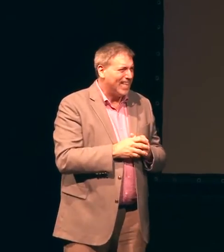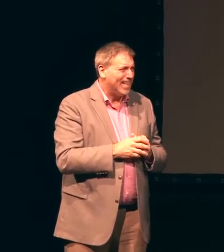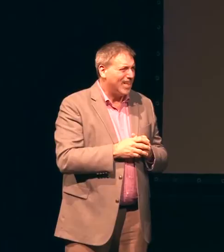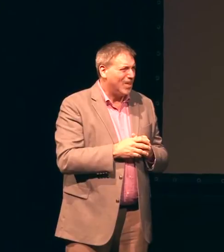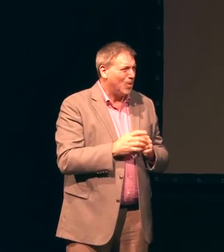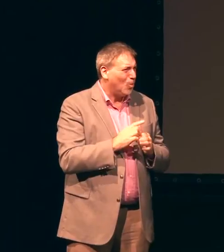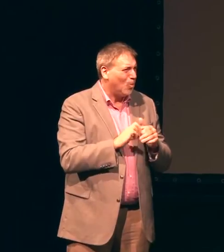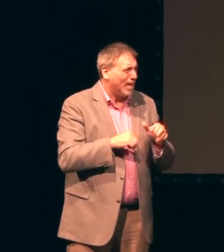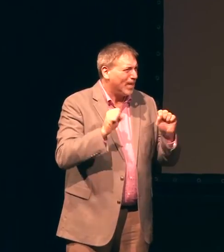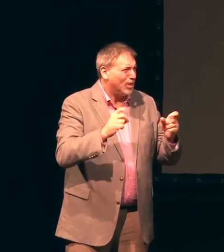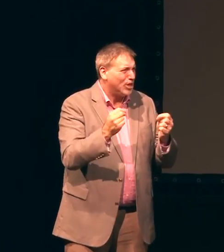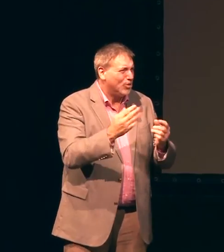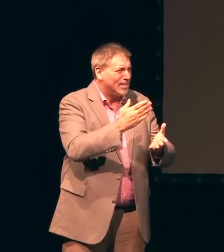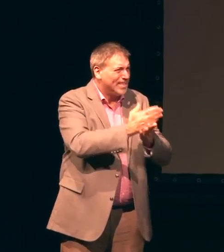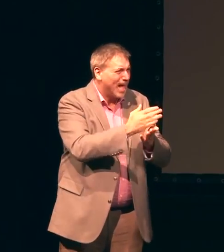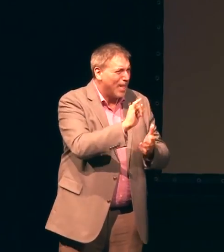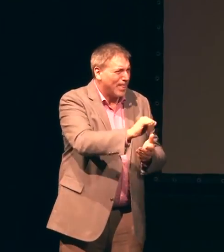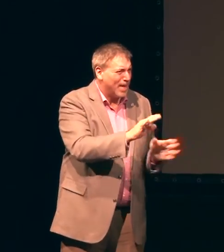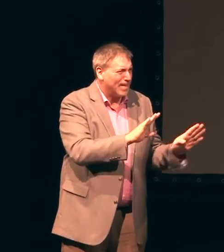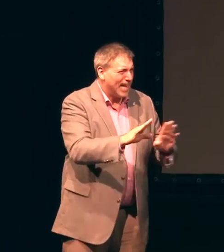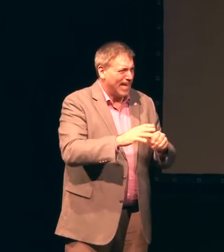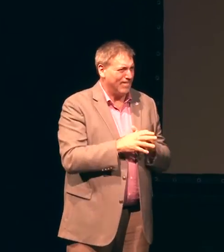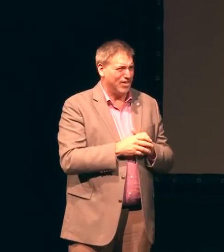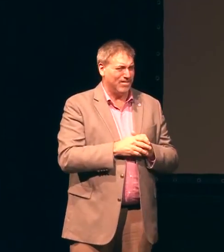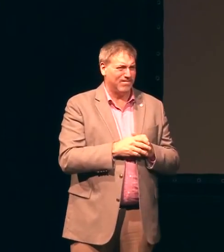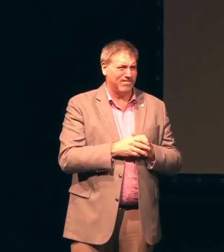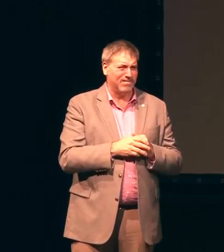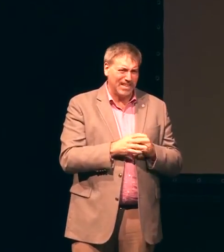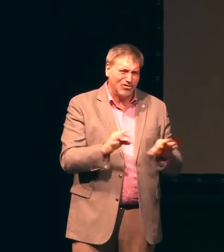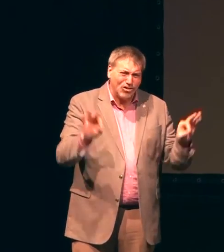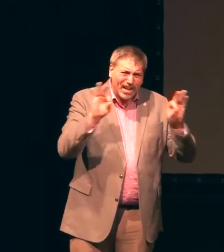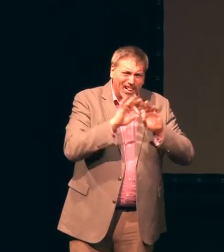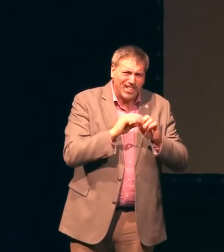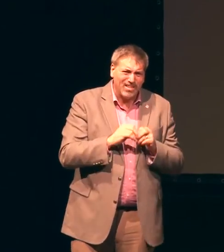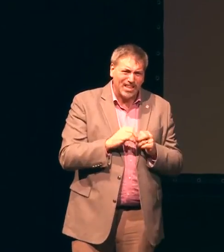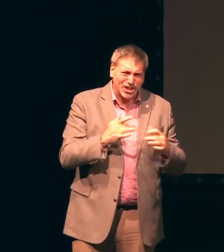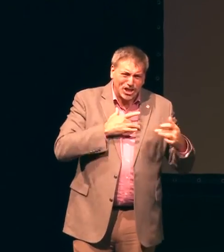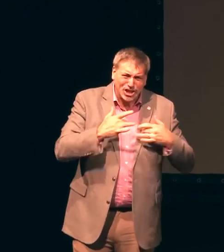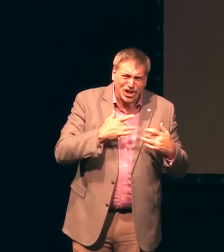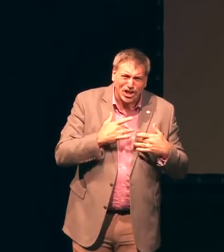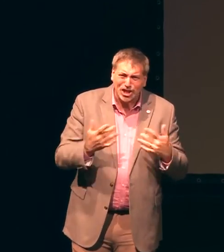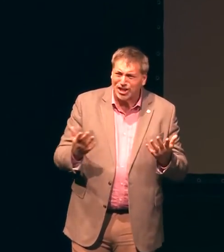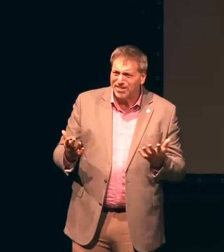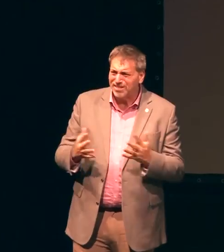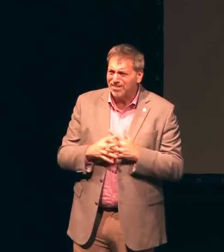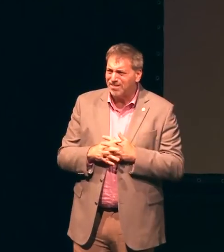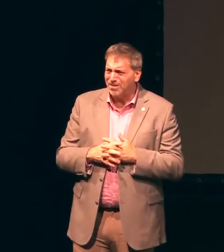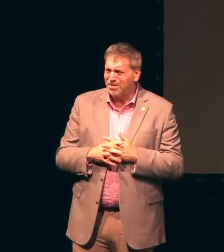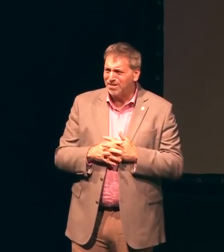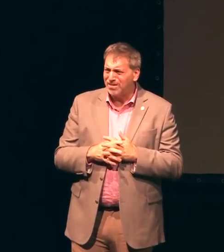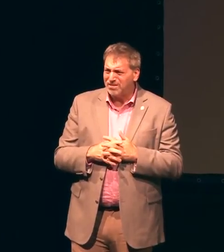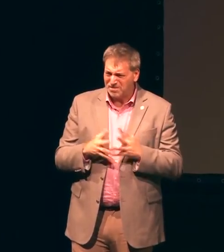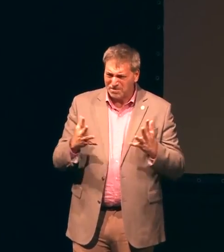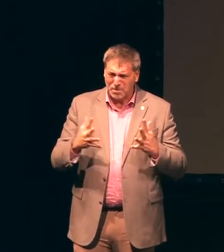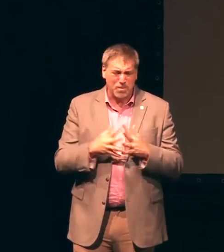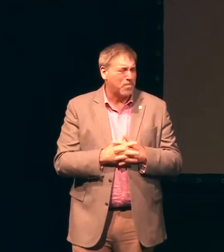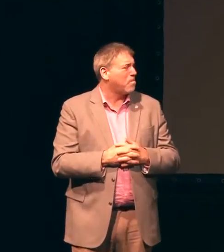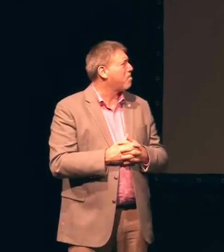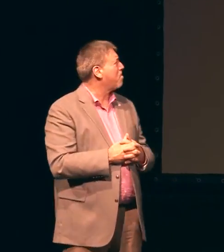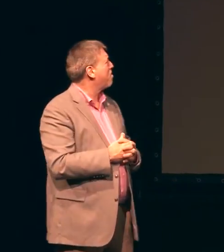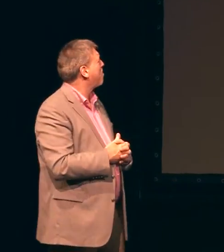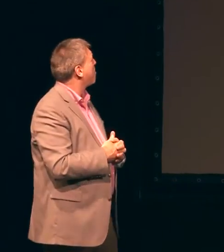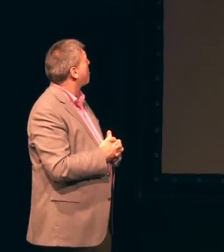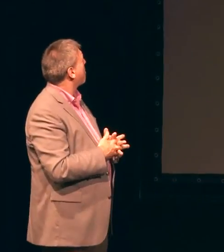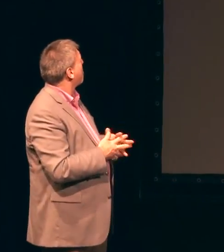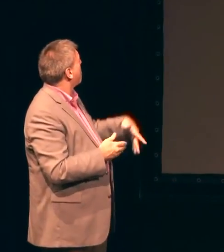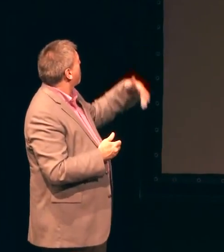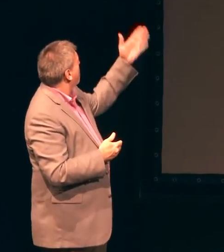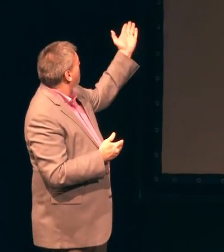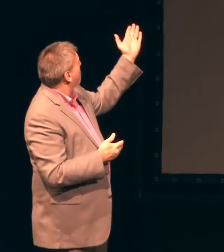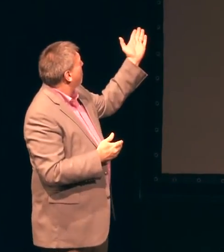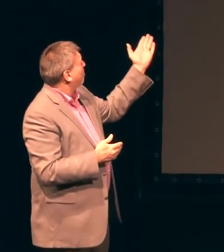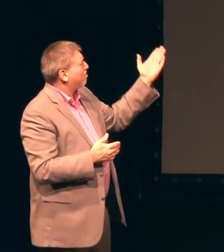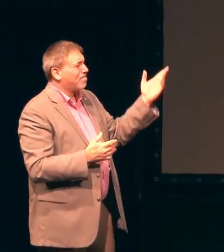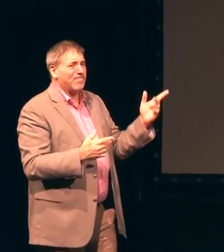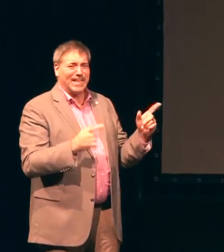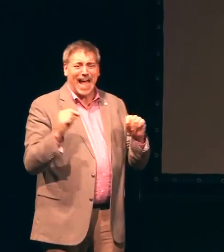change that? What can we do to stop that kind of behavior? It's critical, it's a concern.